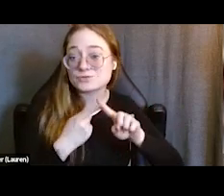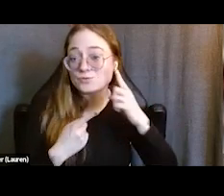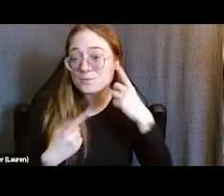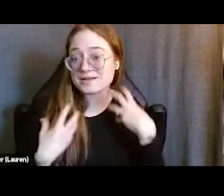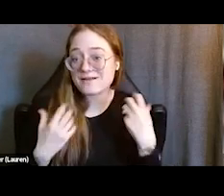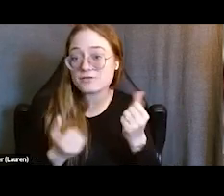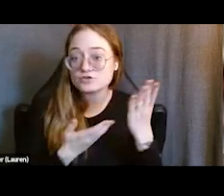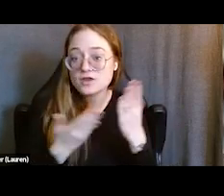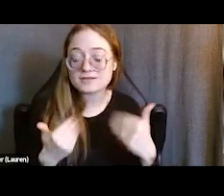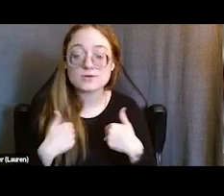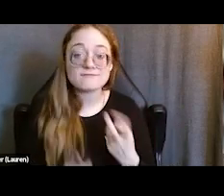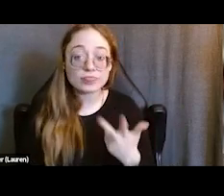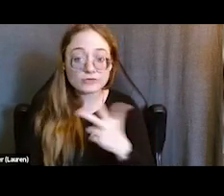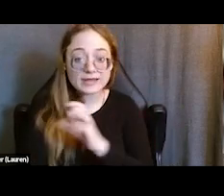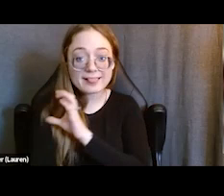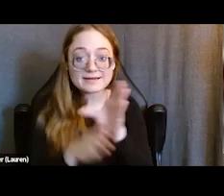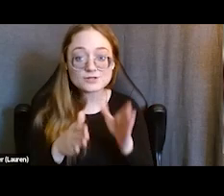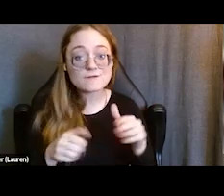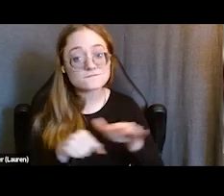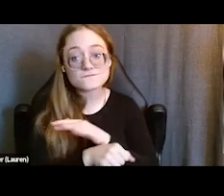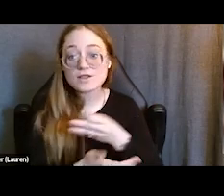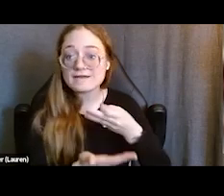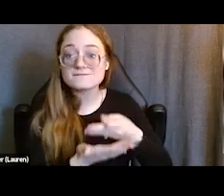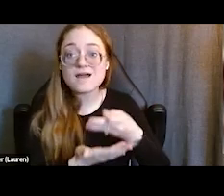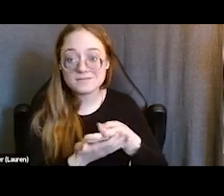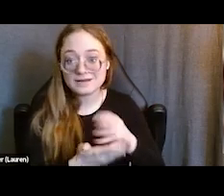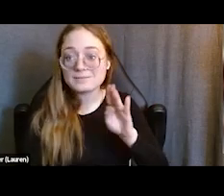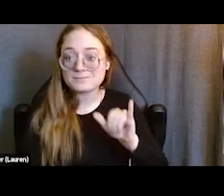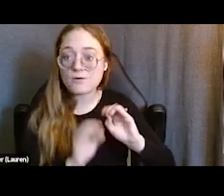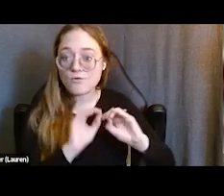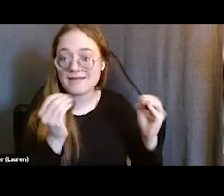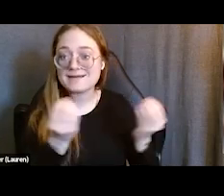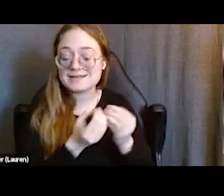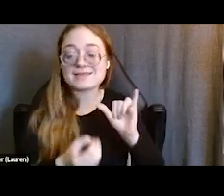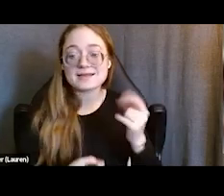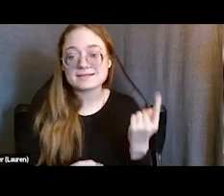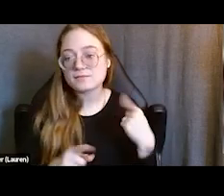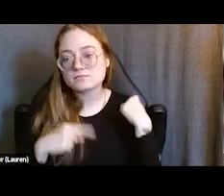of three clinicians, fully funded by the organization. And that is something that has been really important to us